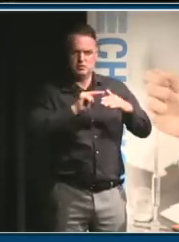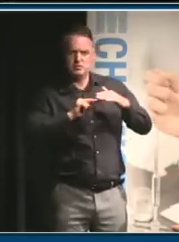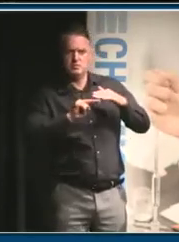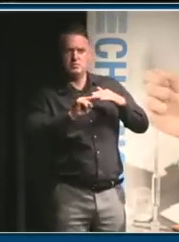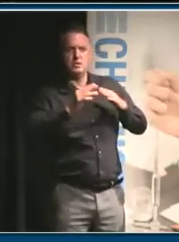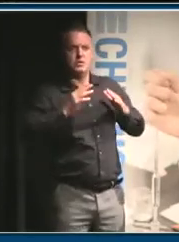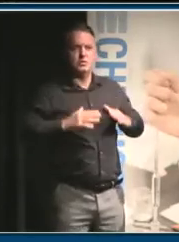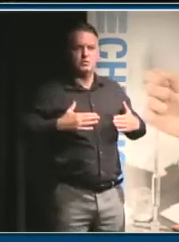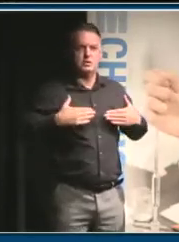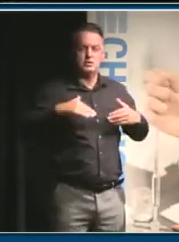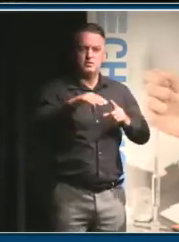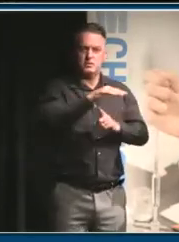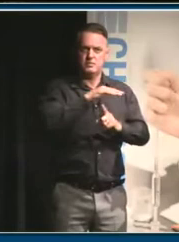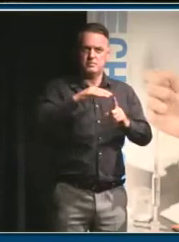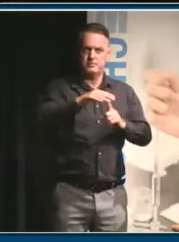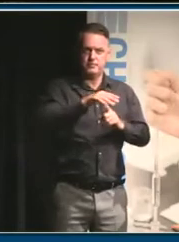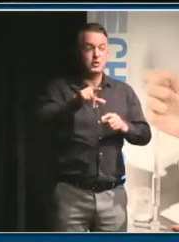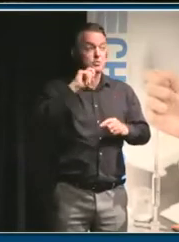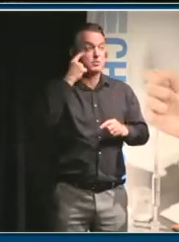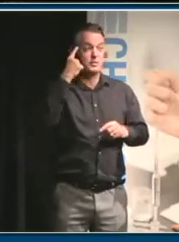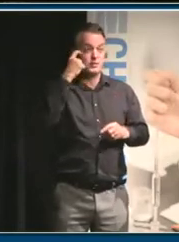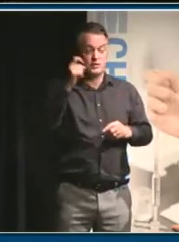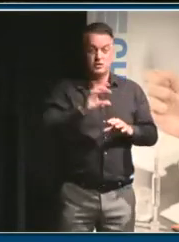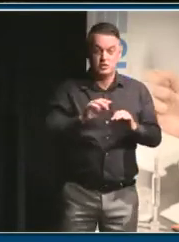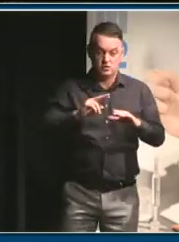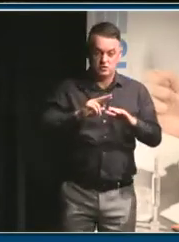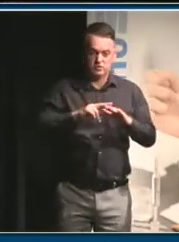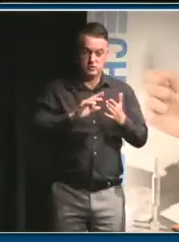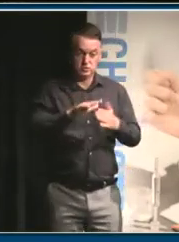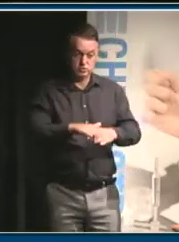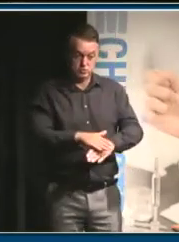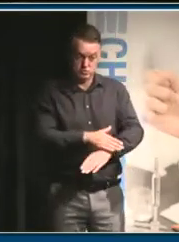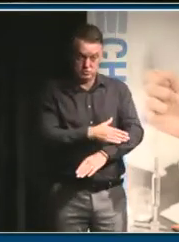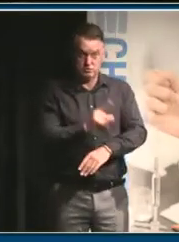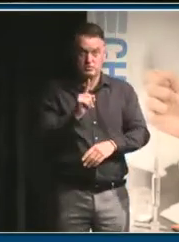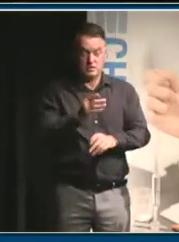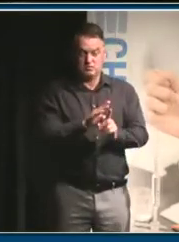and the environment? What you find is instead of slowing it down, innovatively you become